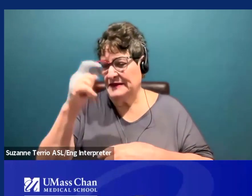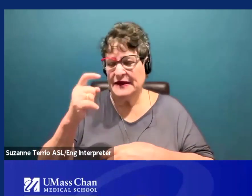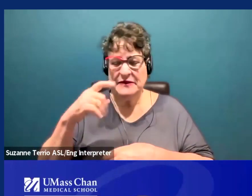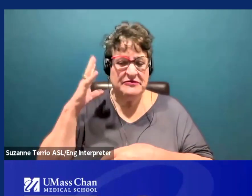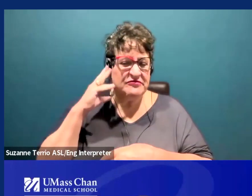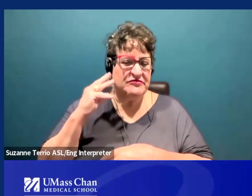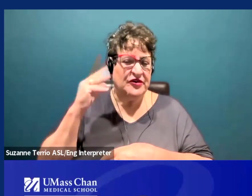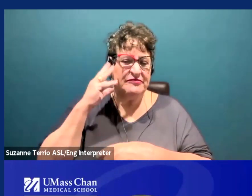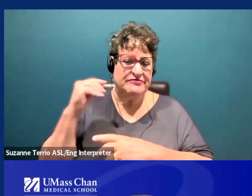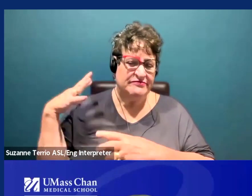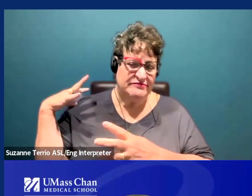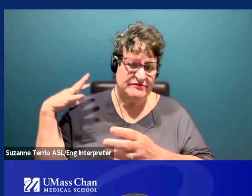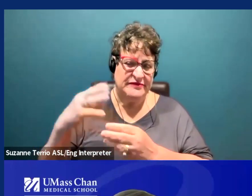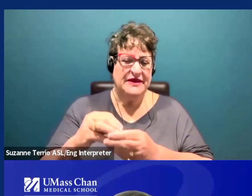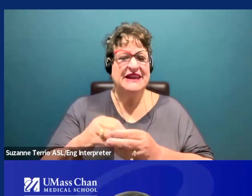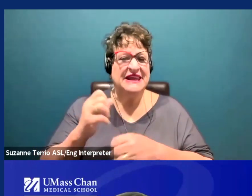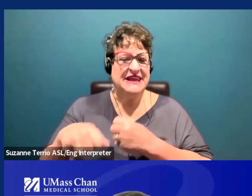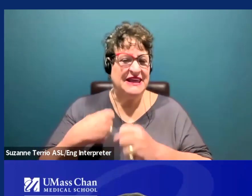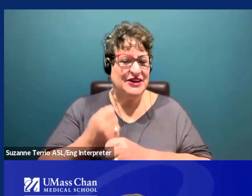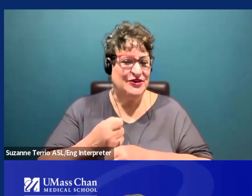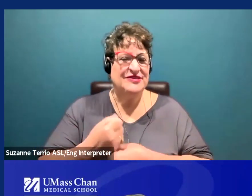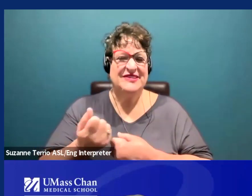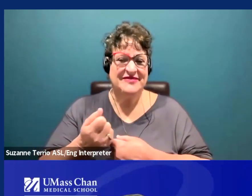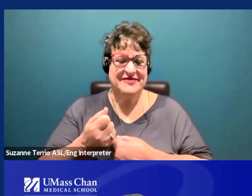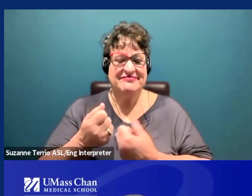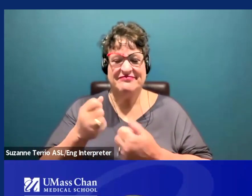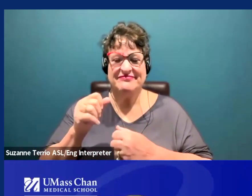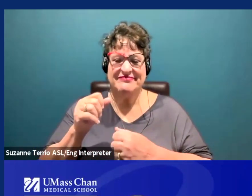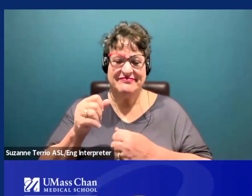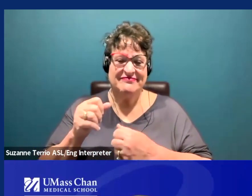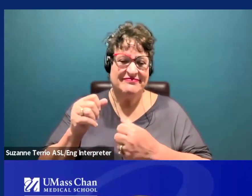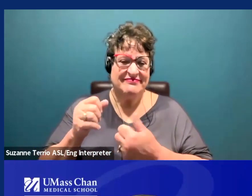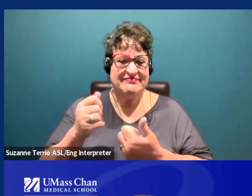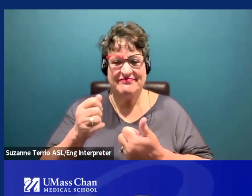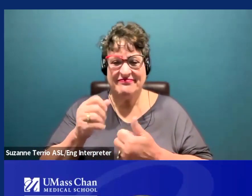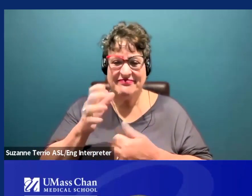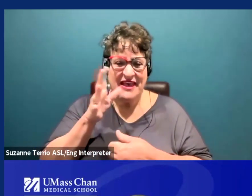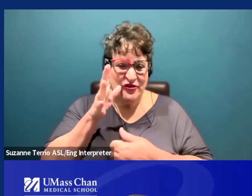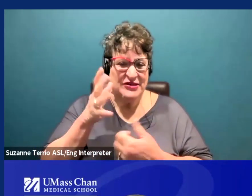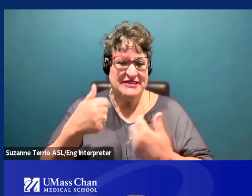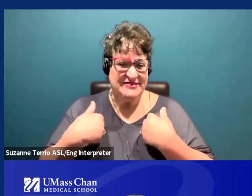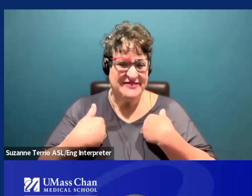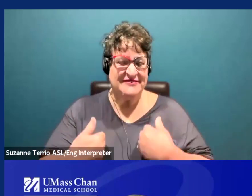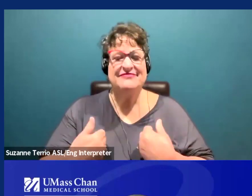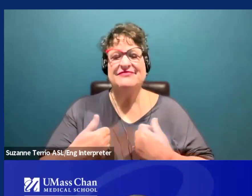parenting that you can find there. Rocking the Cradle, as Kavya mentioned,